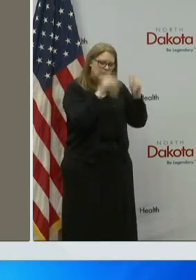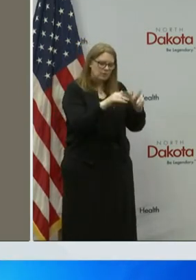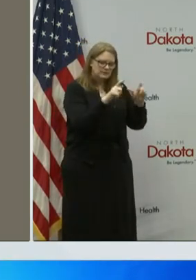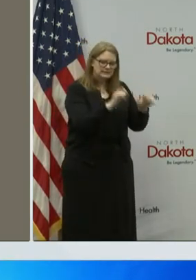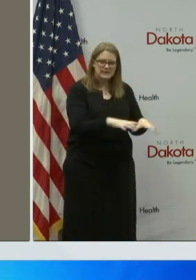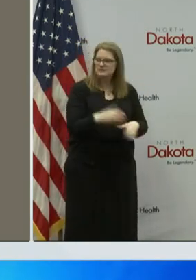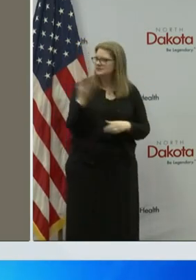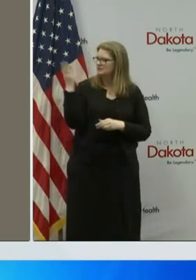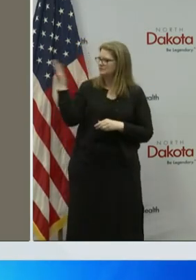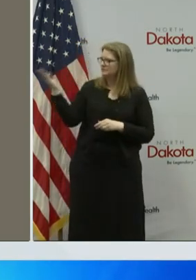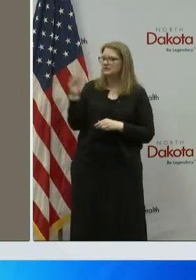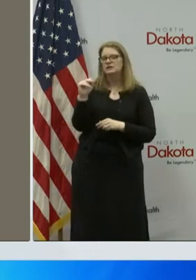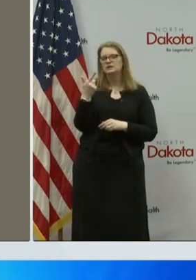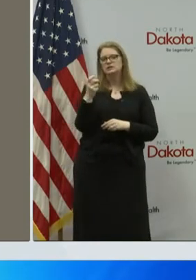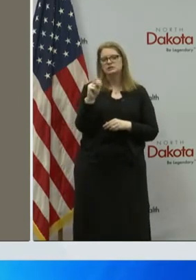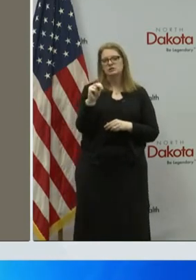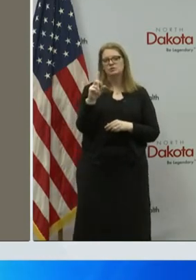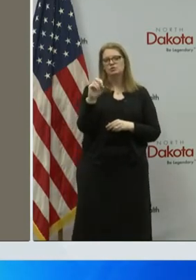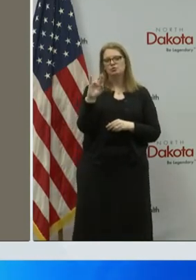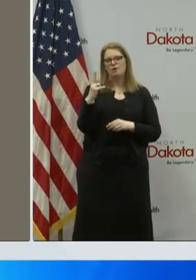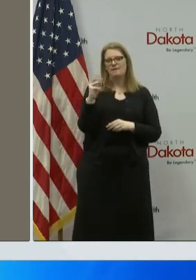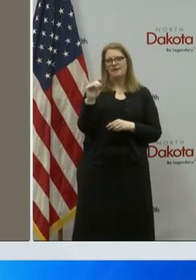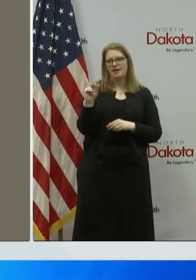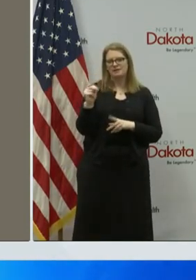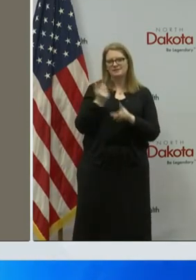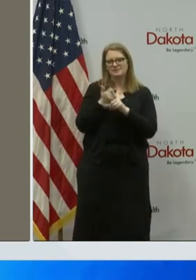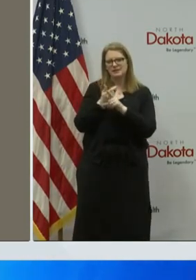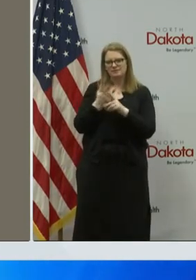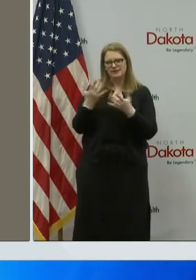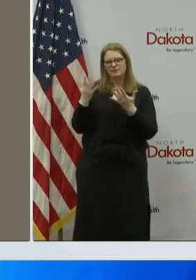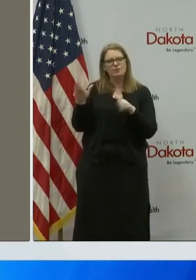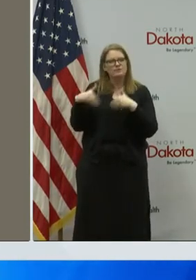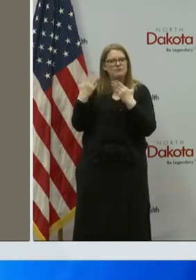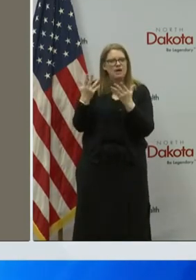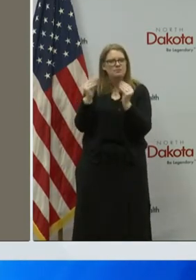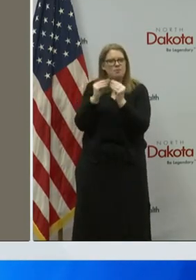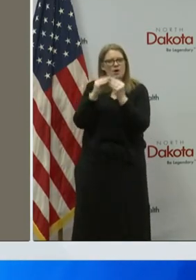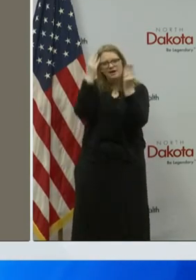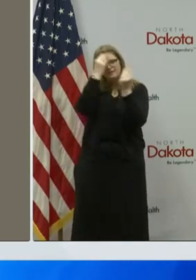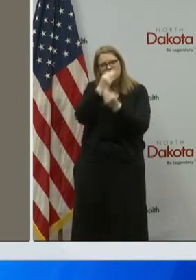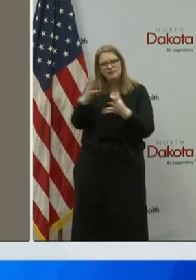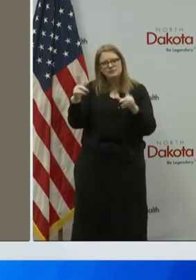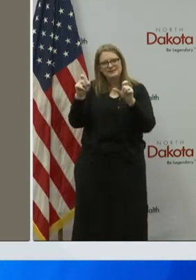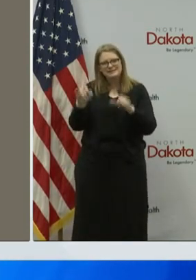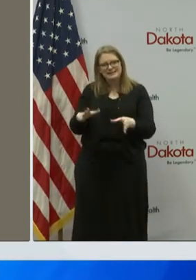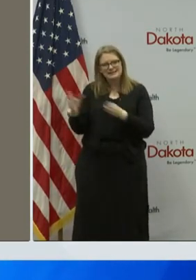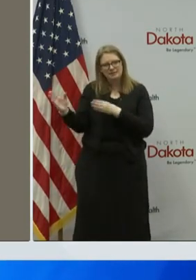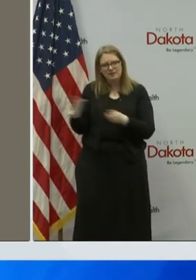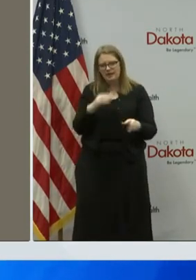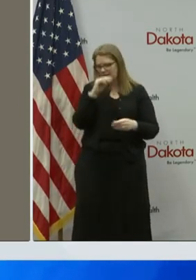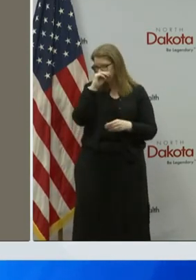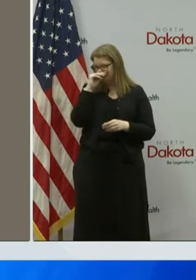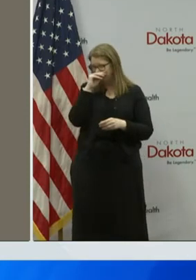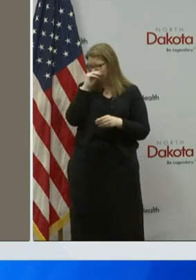AND GENERAL SCHULTE IS ON THE GROUND, DRIVING HARD ON TESTING. GENERAL DORMAND IS HERE TODAY TO GIVE US AN UPDATE ON TESTING